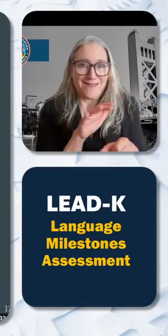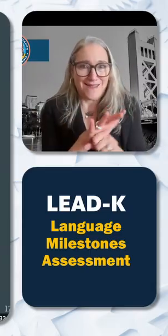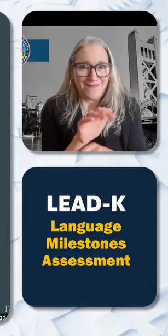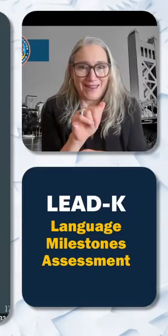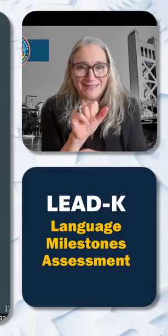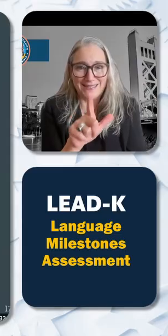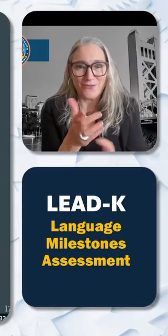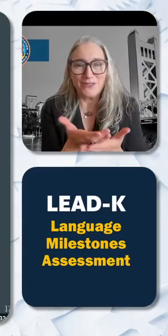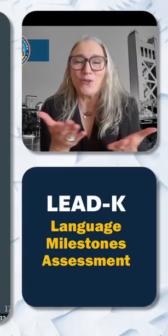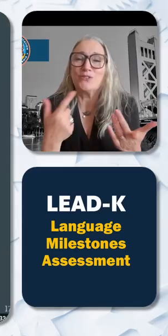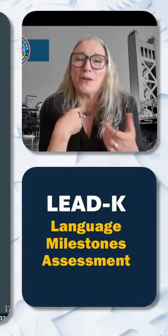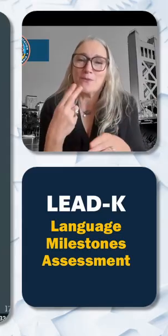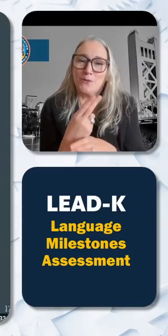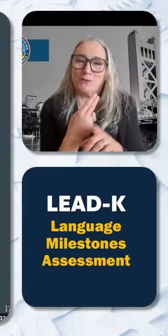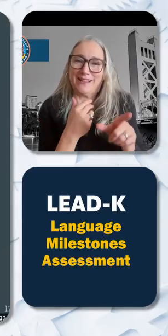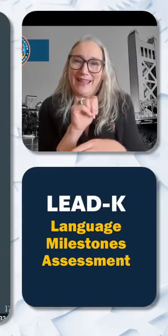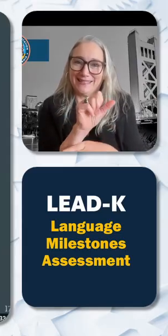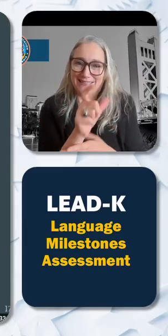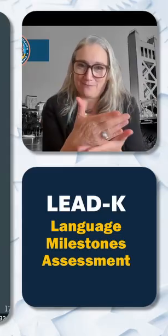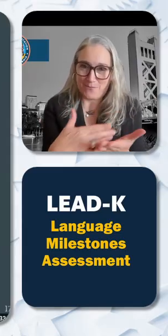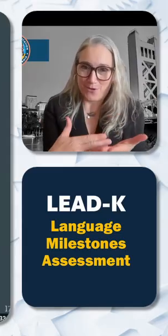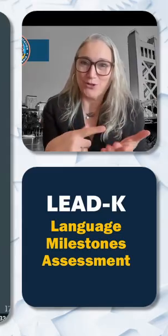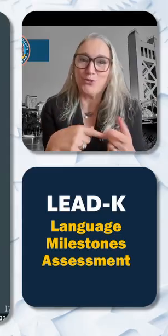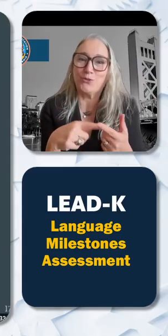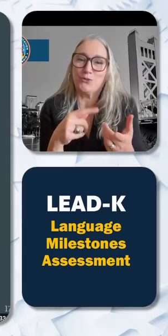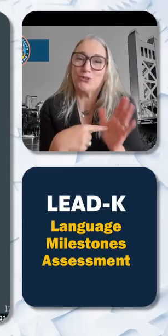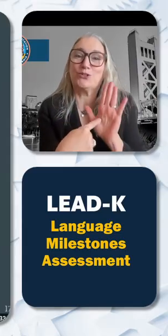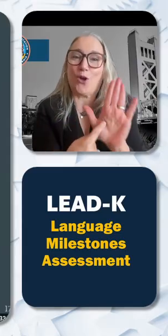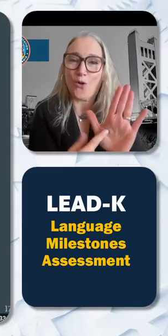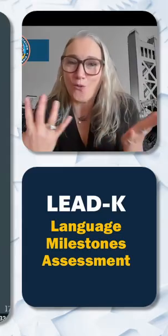We have a lot of English resources, but the ASL resources are lacking,